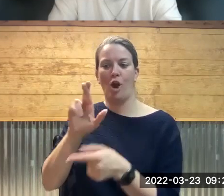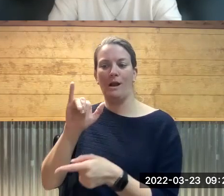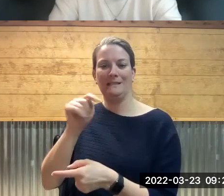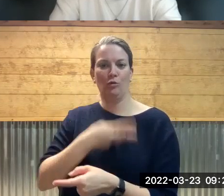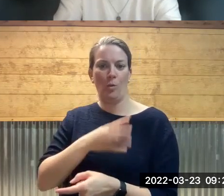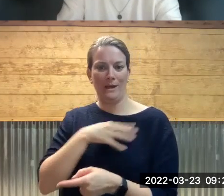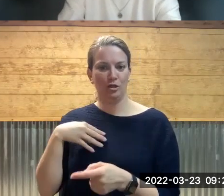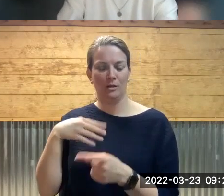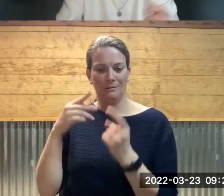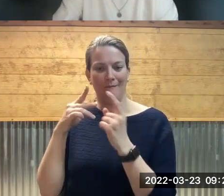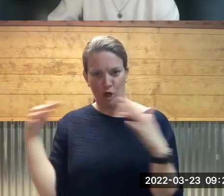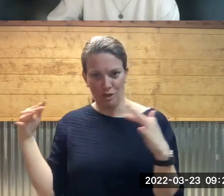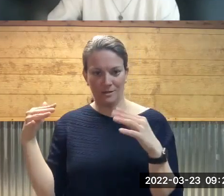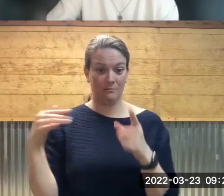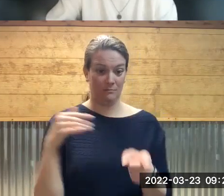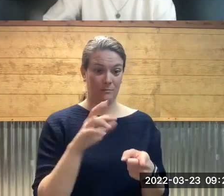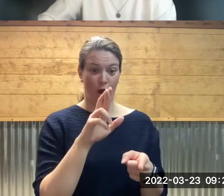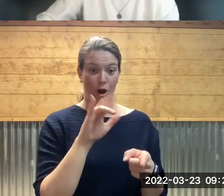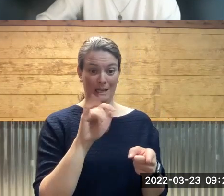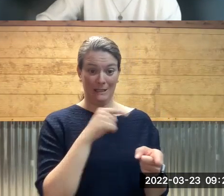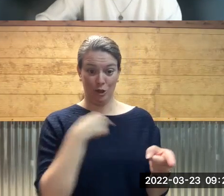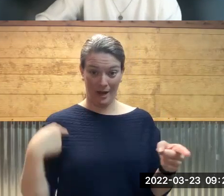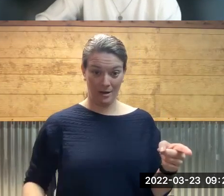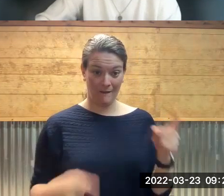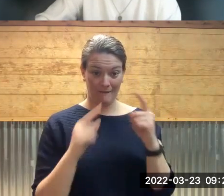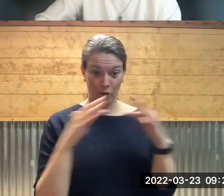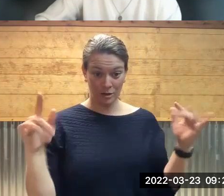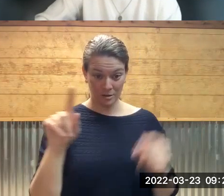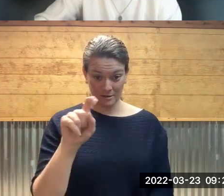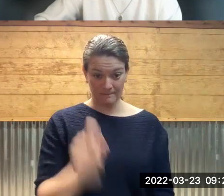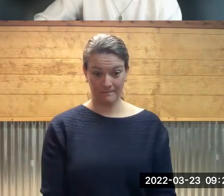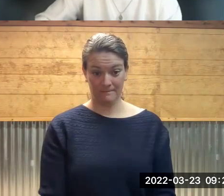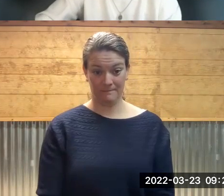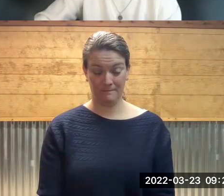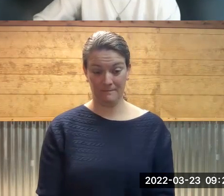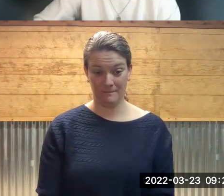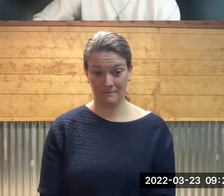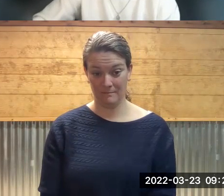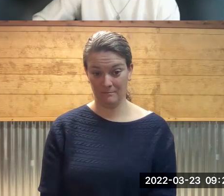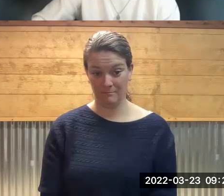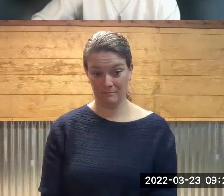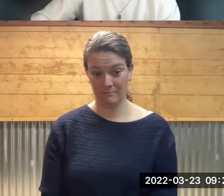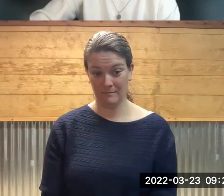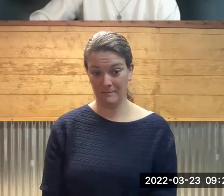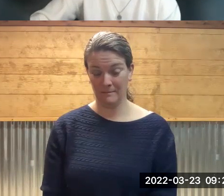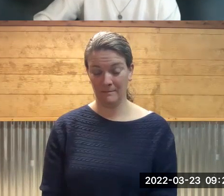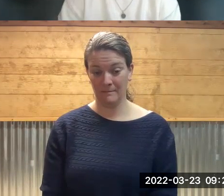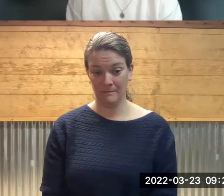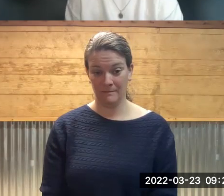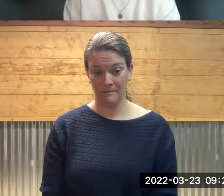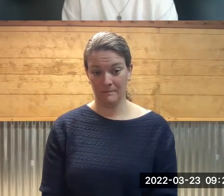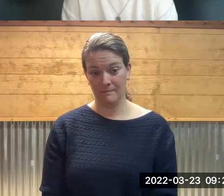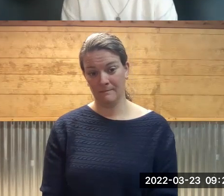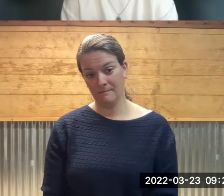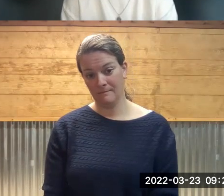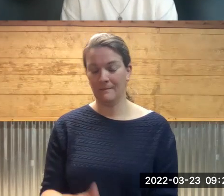Is it very diverse in rit in China as well? in the pandemic?